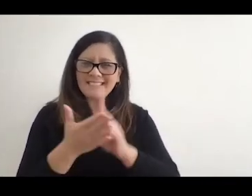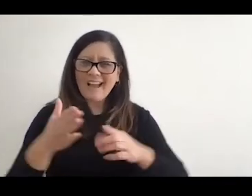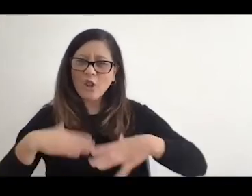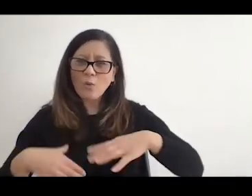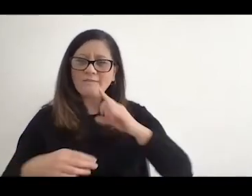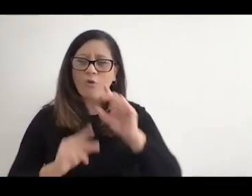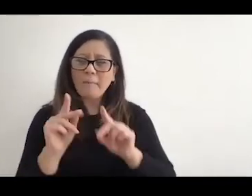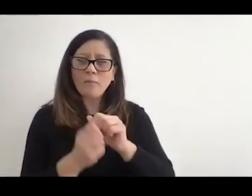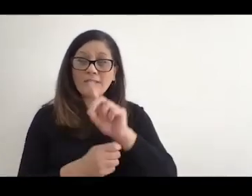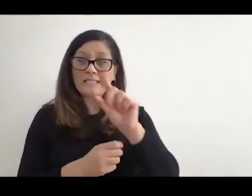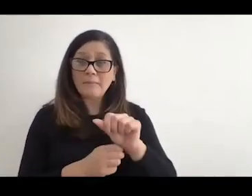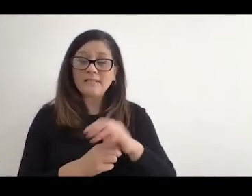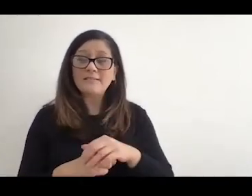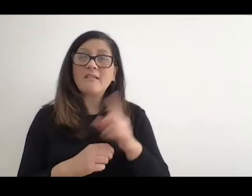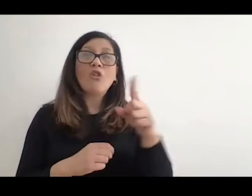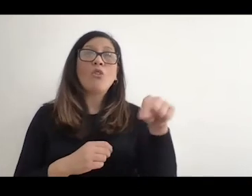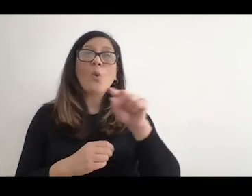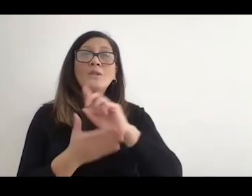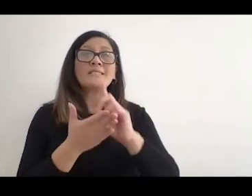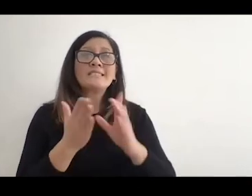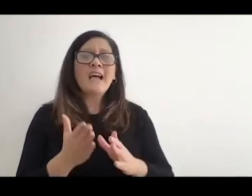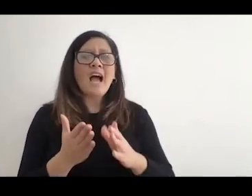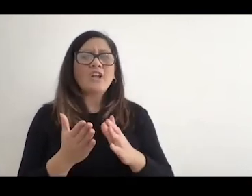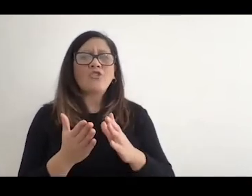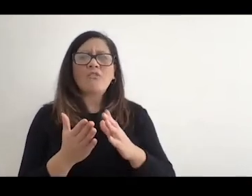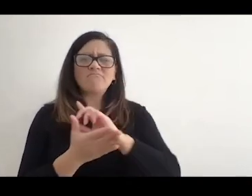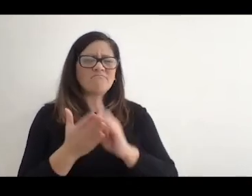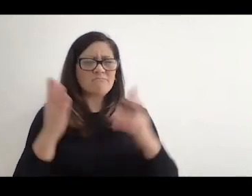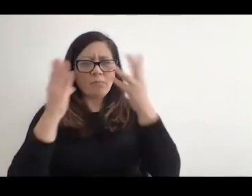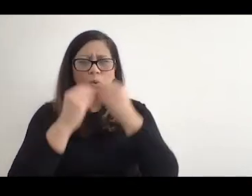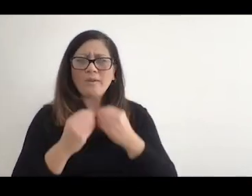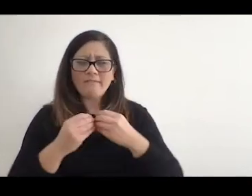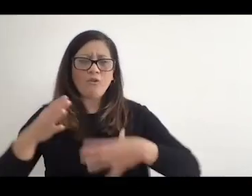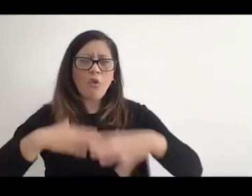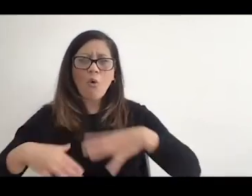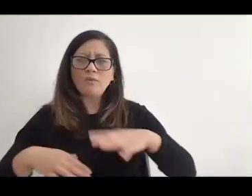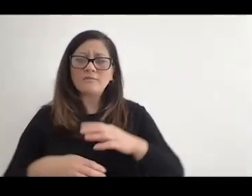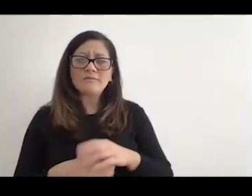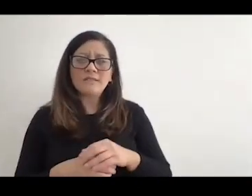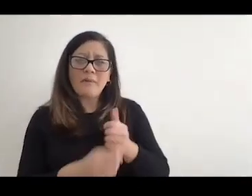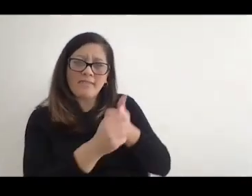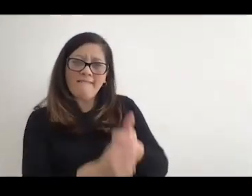but they designed based on Helen Cookman's designs. Now Helen Cookman, another Premier designer,